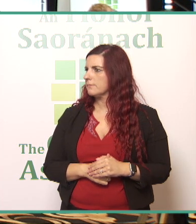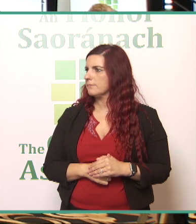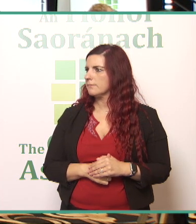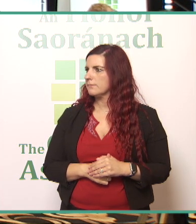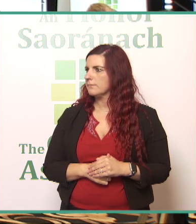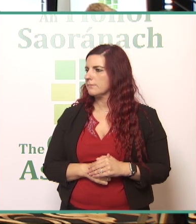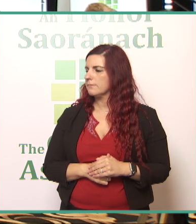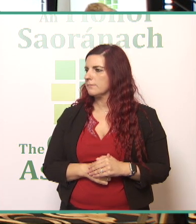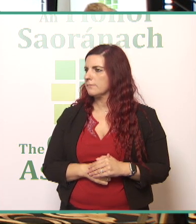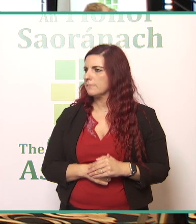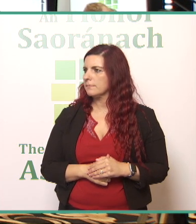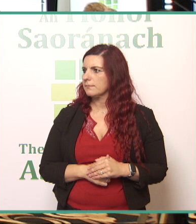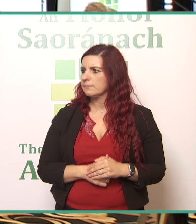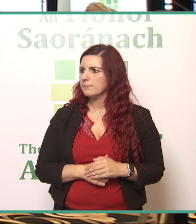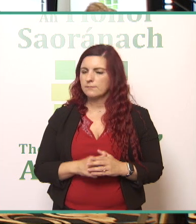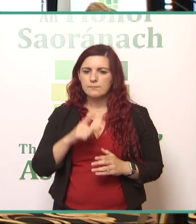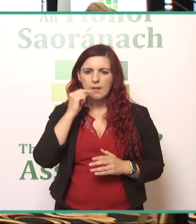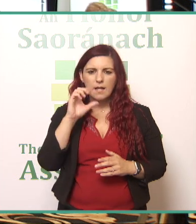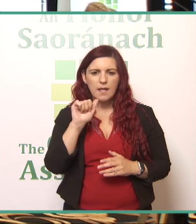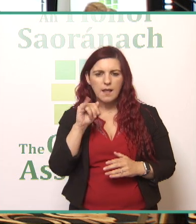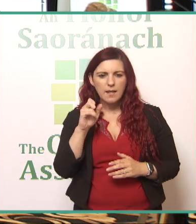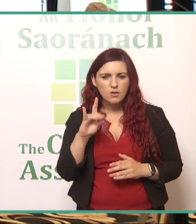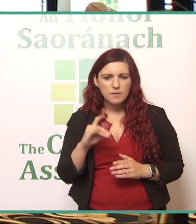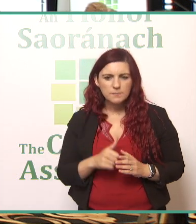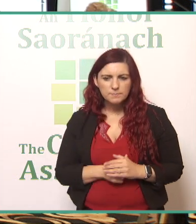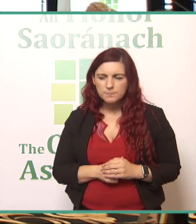hi uh my name is Elish um so one of the things just from my own personal experiences